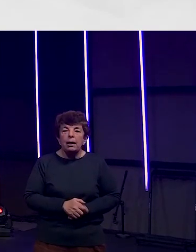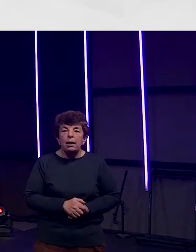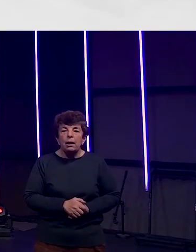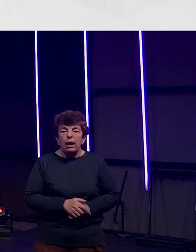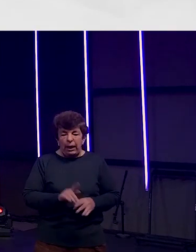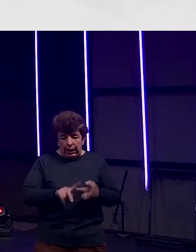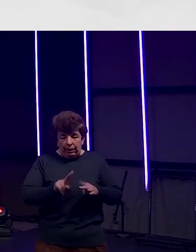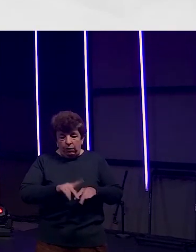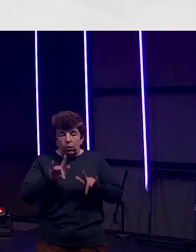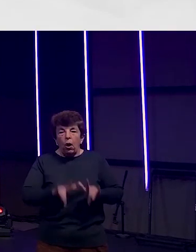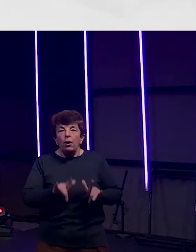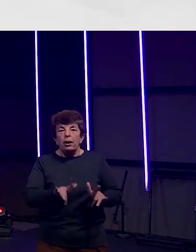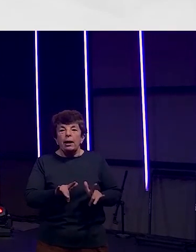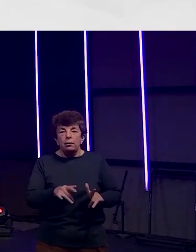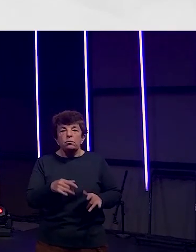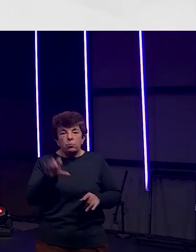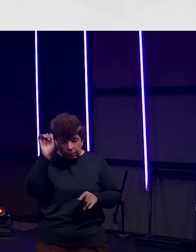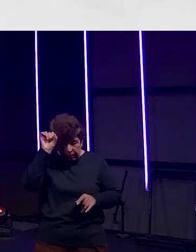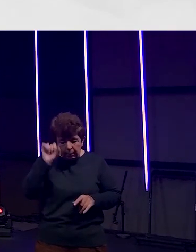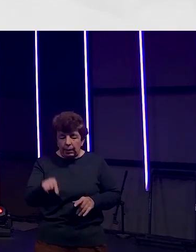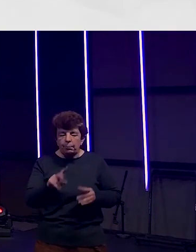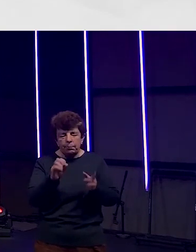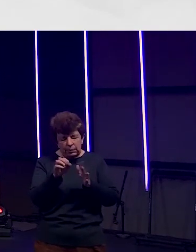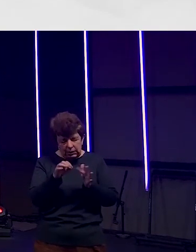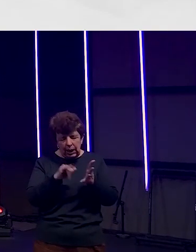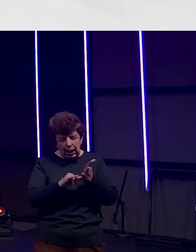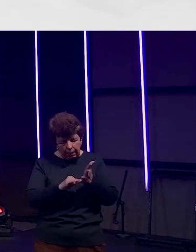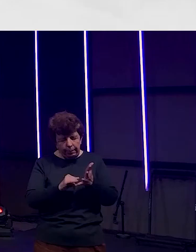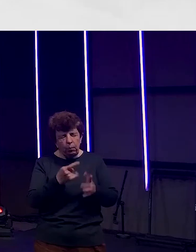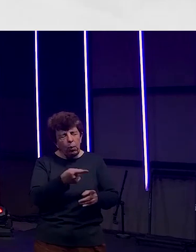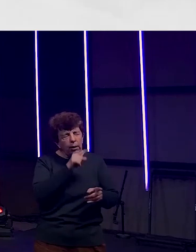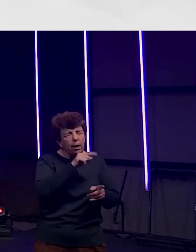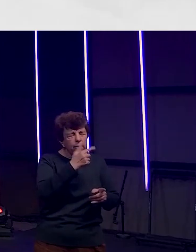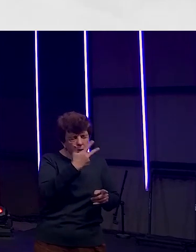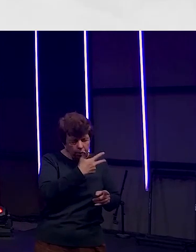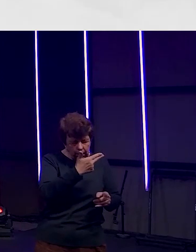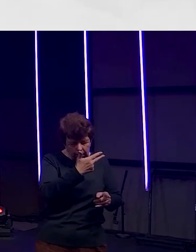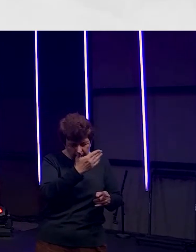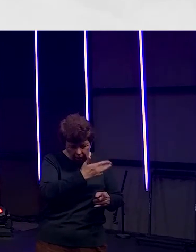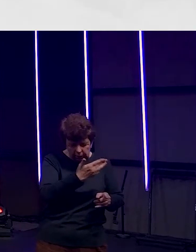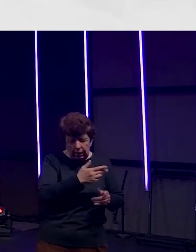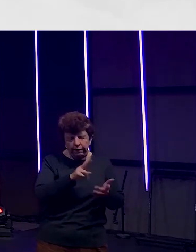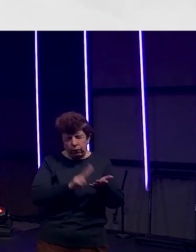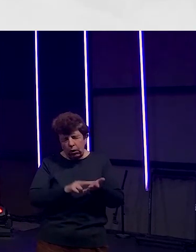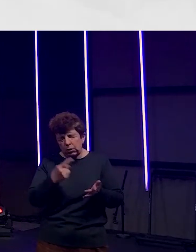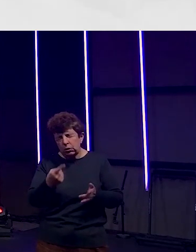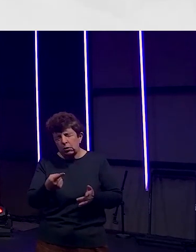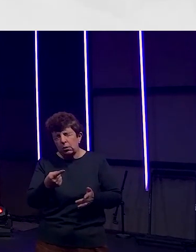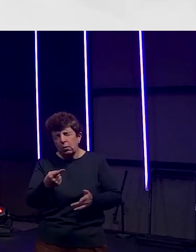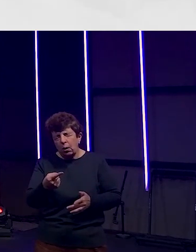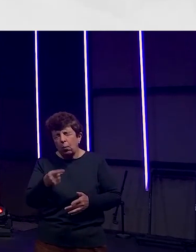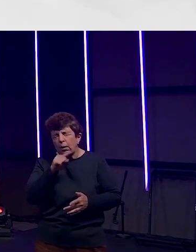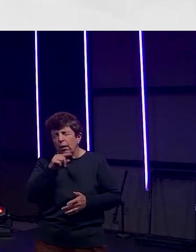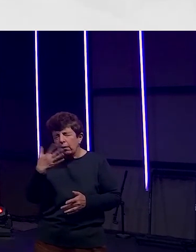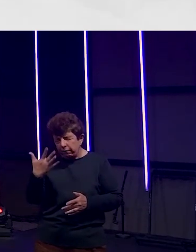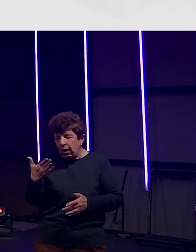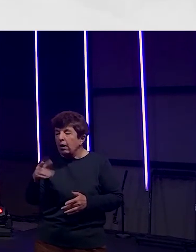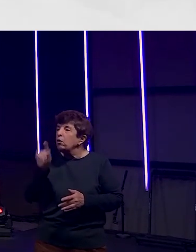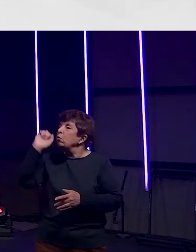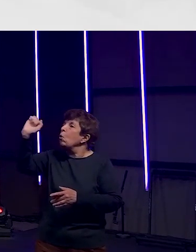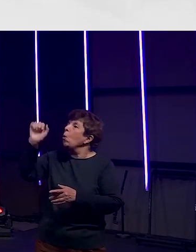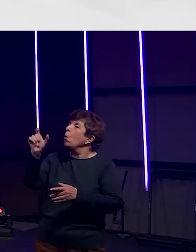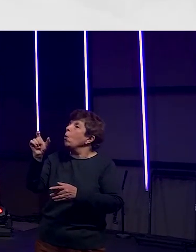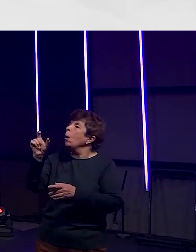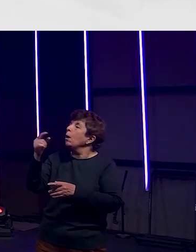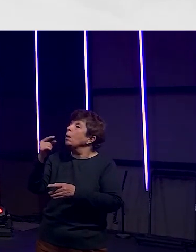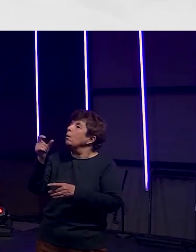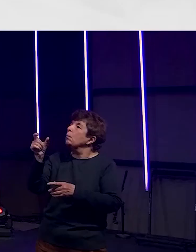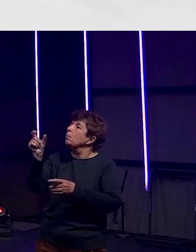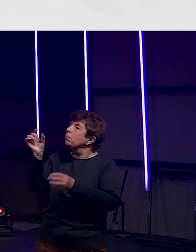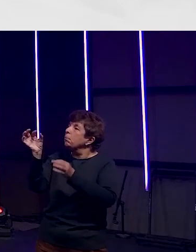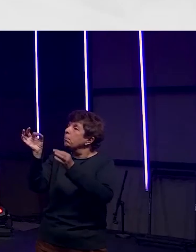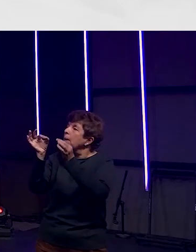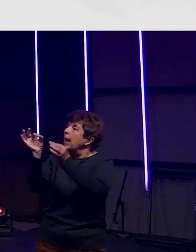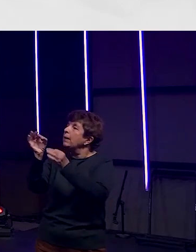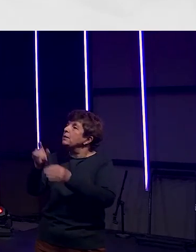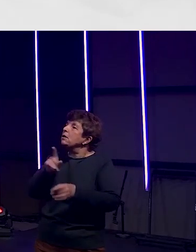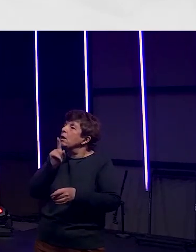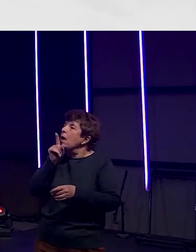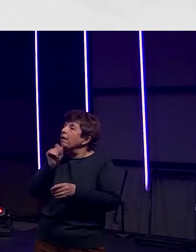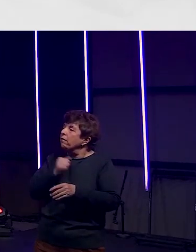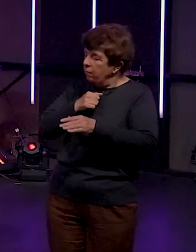memorized it. Psalm 119:105 "Your word is a lamp to my feet and a light for my path."